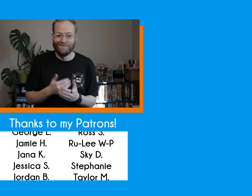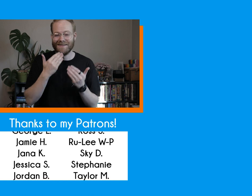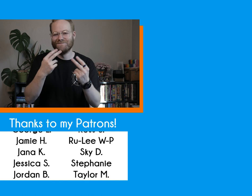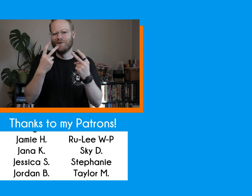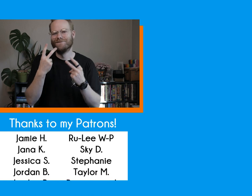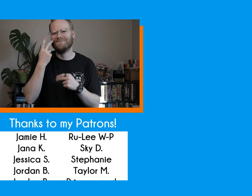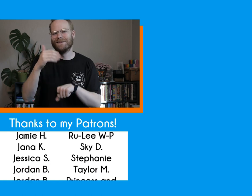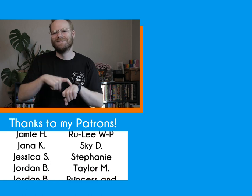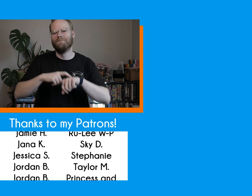Thanks for watching, see you next time.